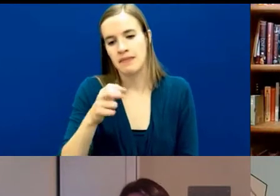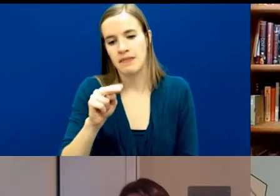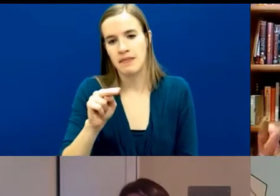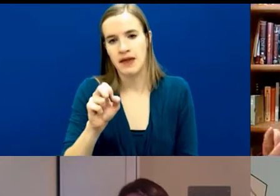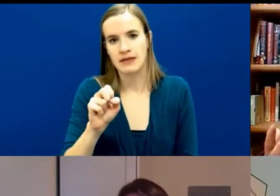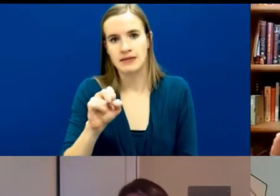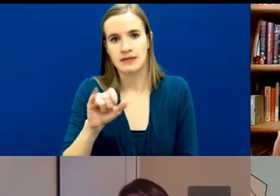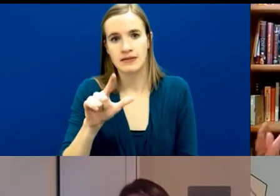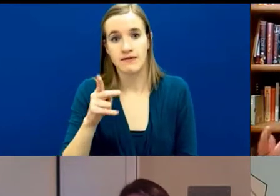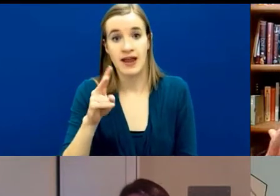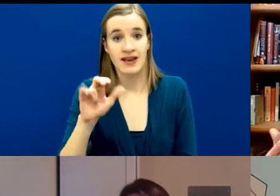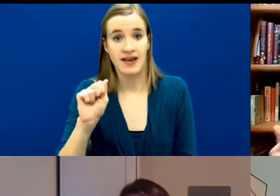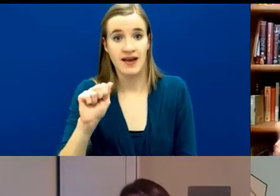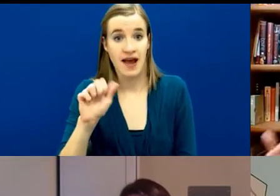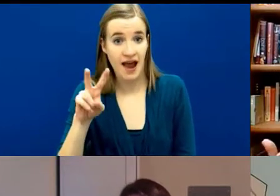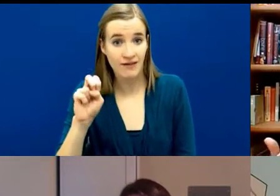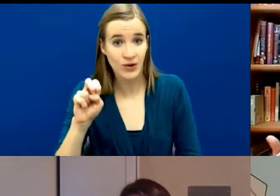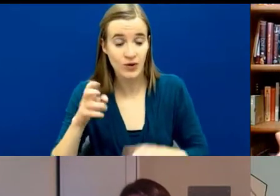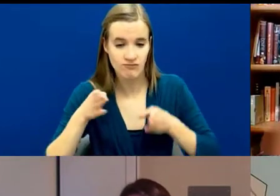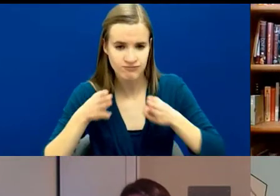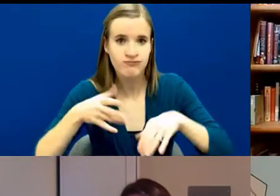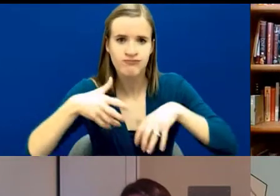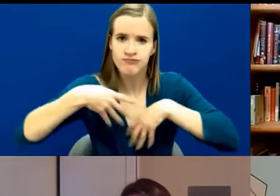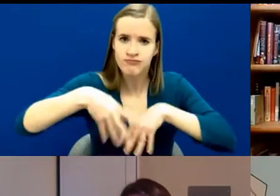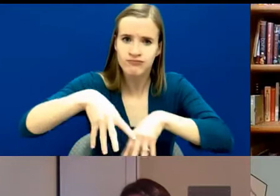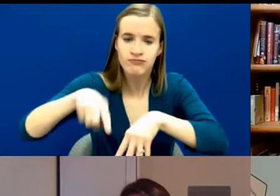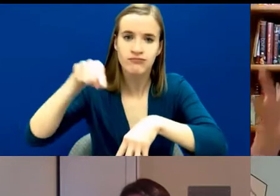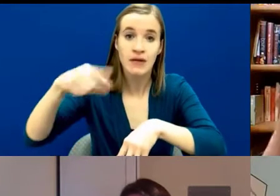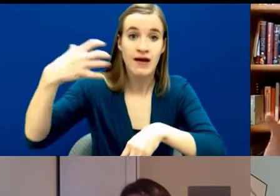action and people in wheelchairs climbed out of their wheelchairs, and climbed up